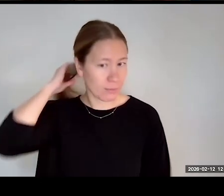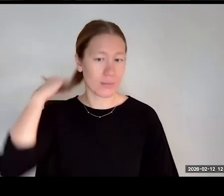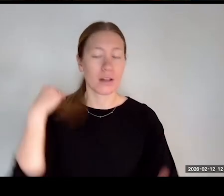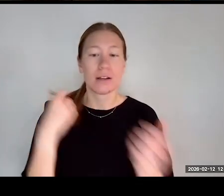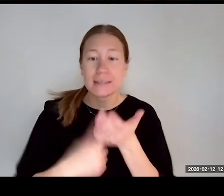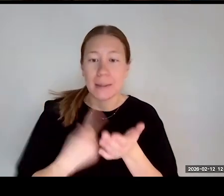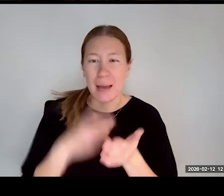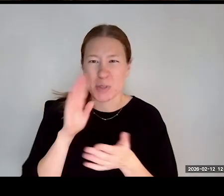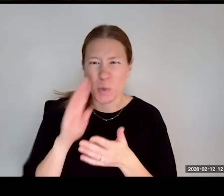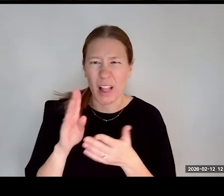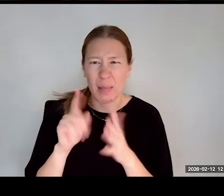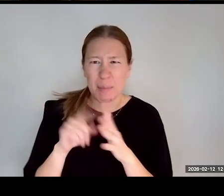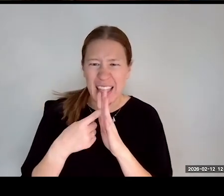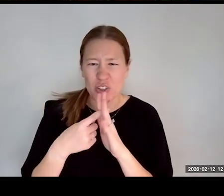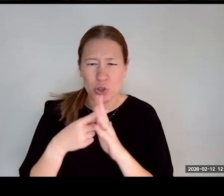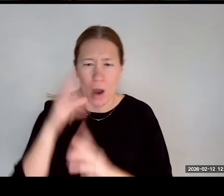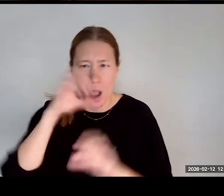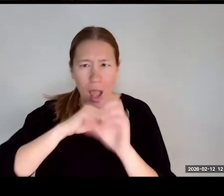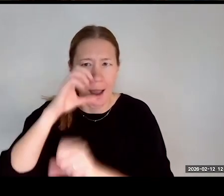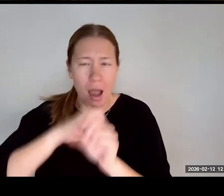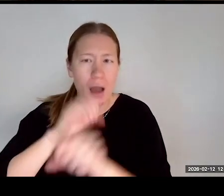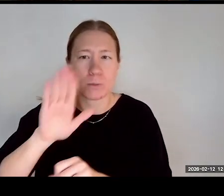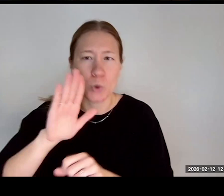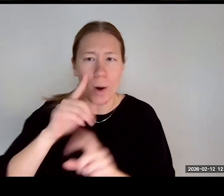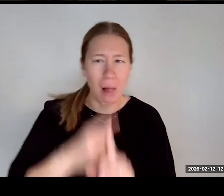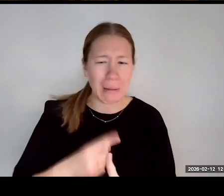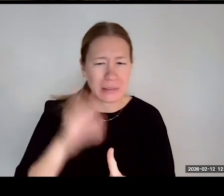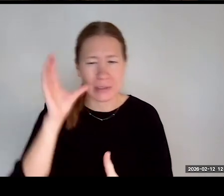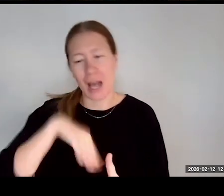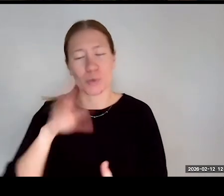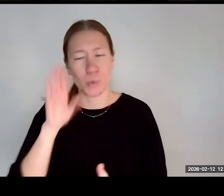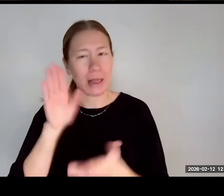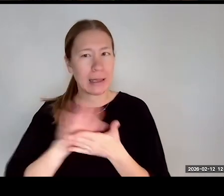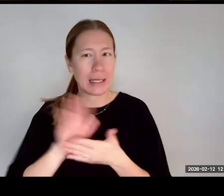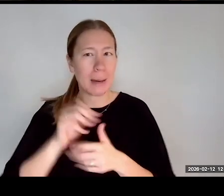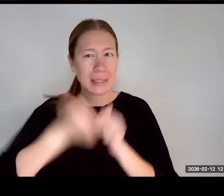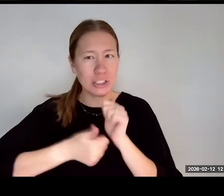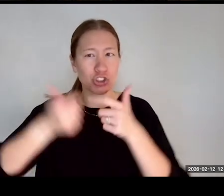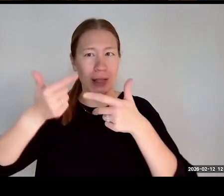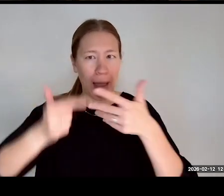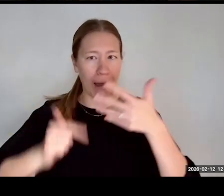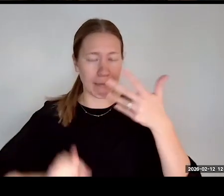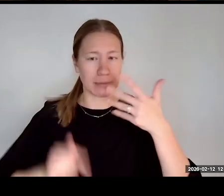to interpret your bullet points a little bit weirdly. So we're gonna clean it up bullet by bullet. I've got the same problem here